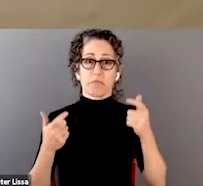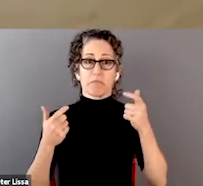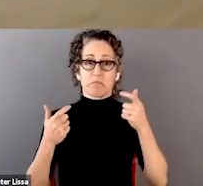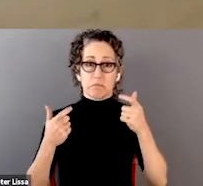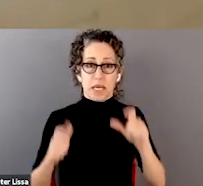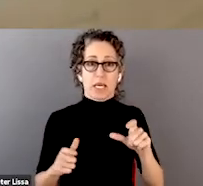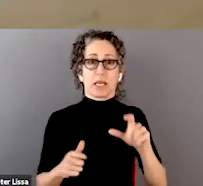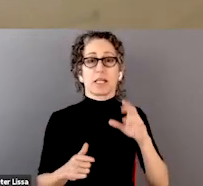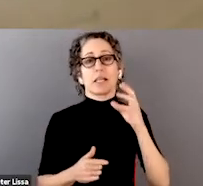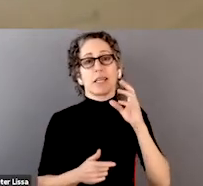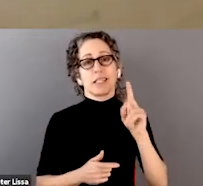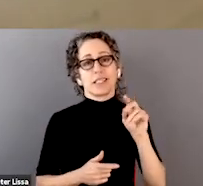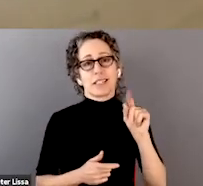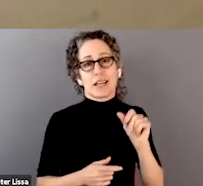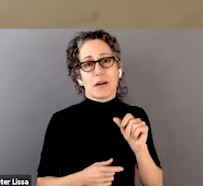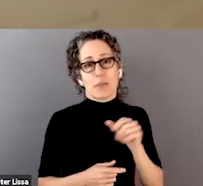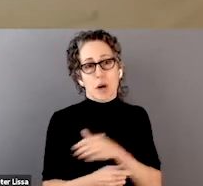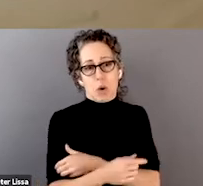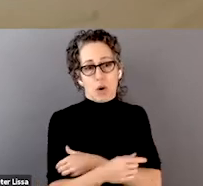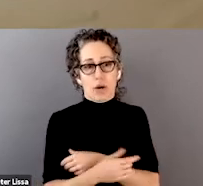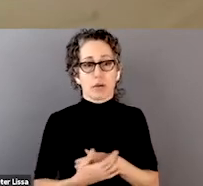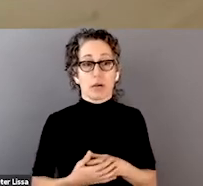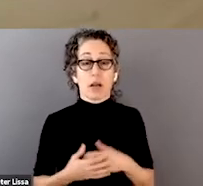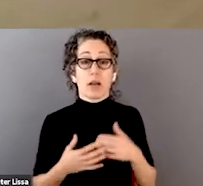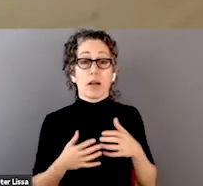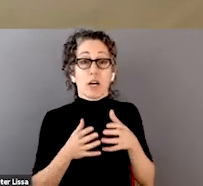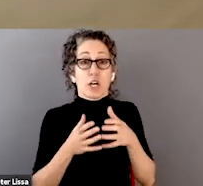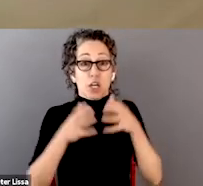We have collected a massive repository of single cell trajectories.